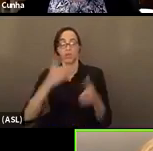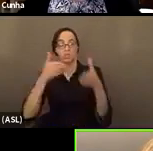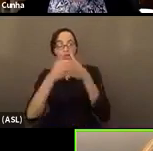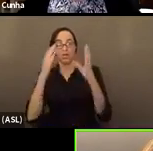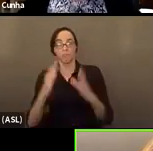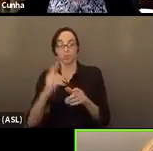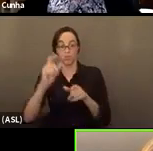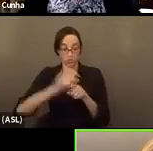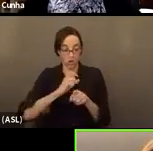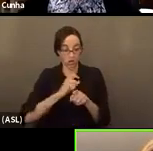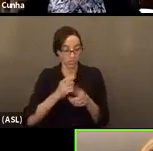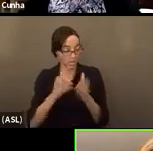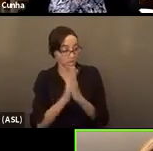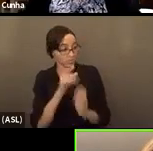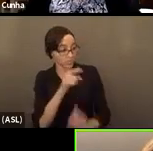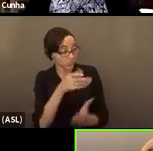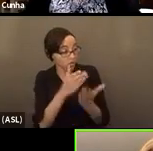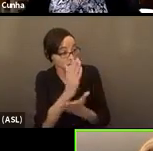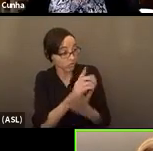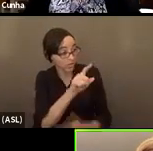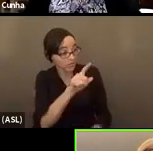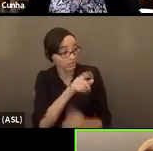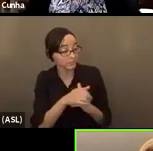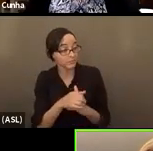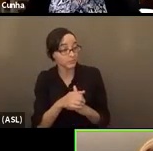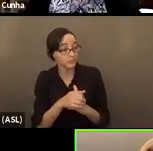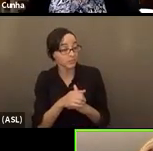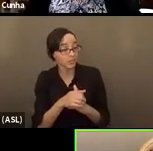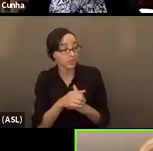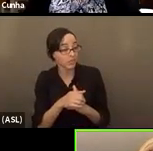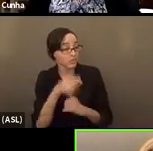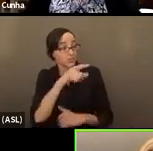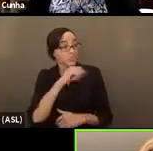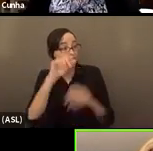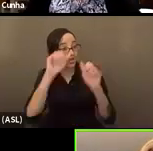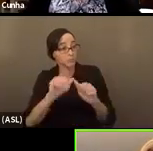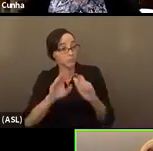thought okay well you're not gonna be able to evacuate are you surely you've got a job to do